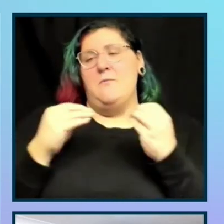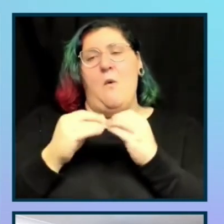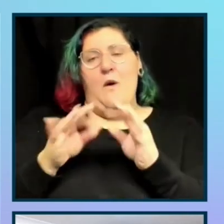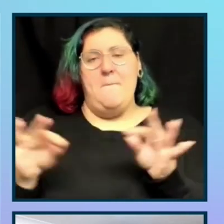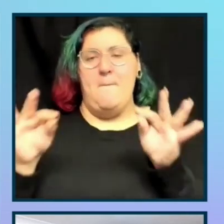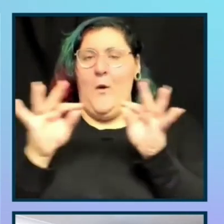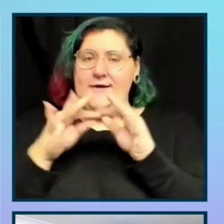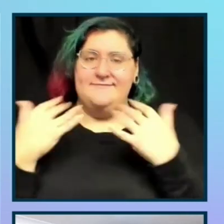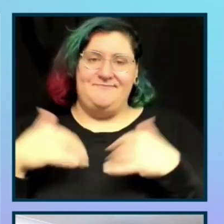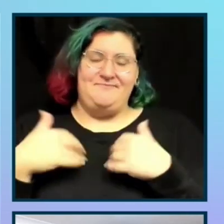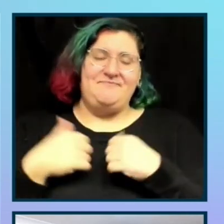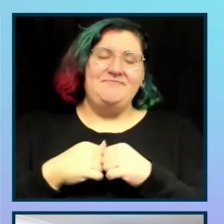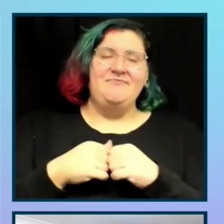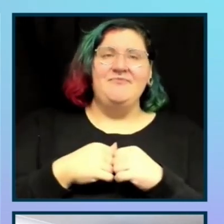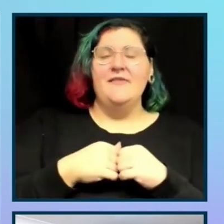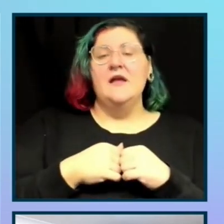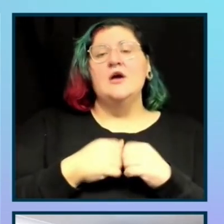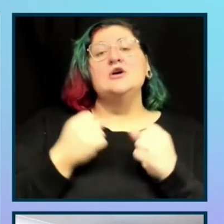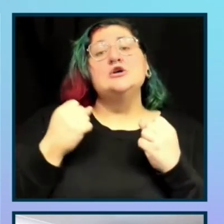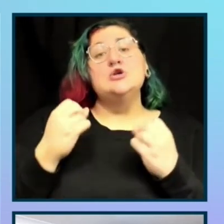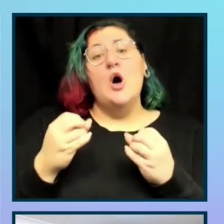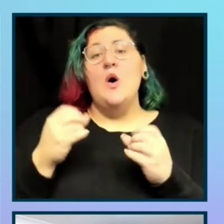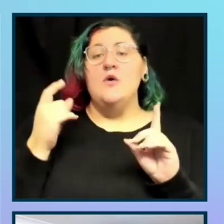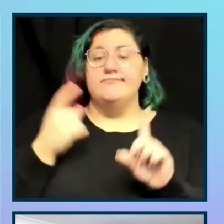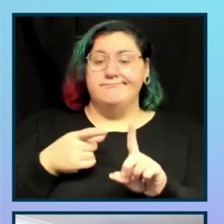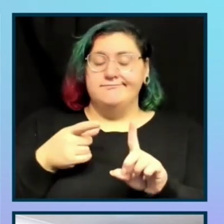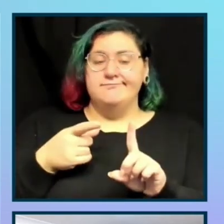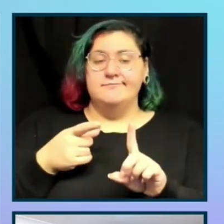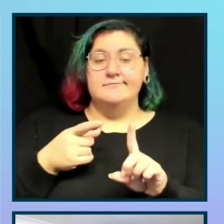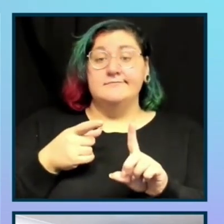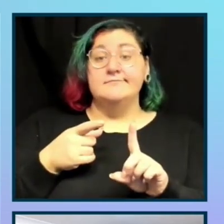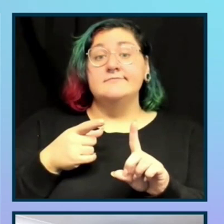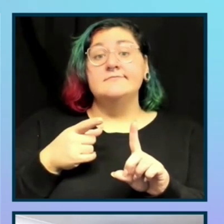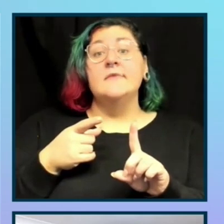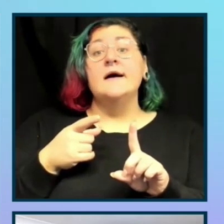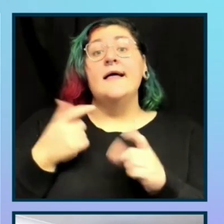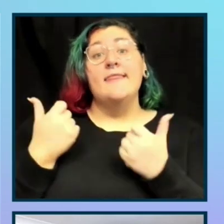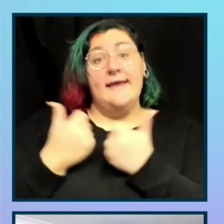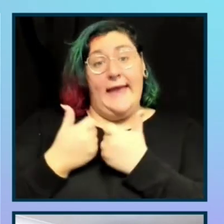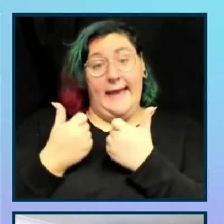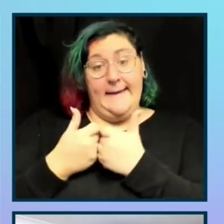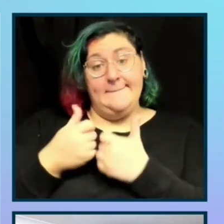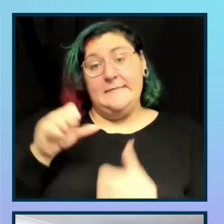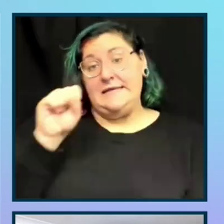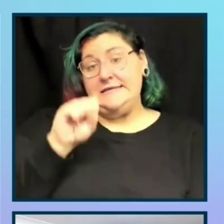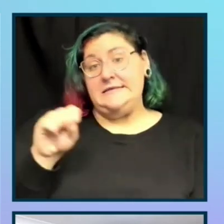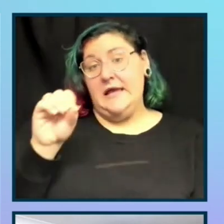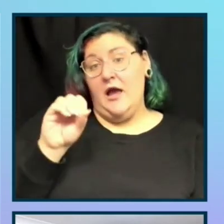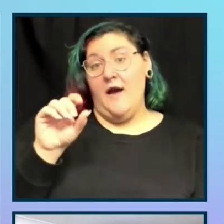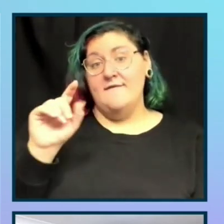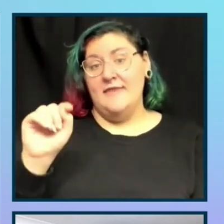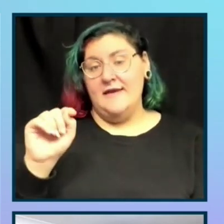Sea Of Thieves is a game that still requires sighted assistance. There is no getting around that at the present time,